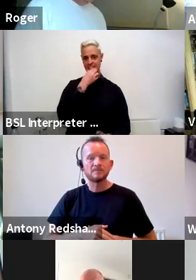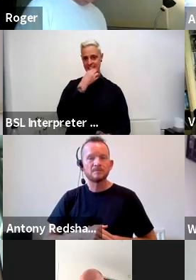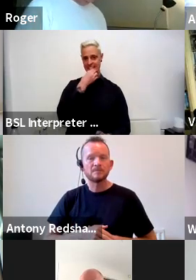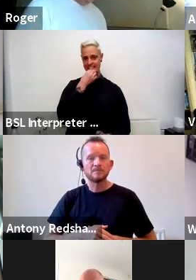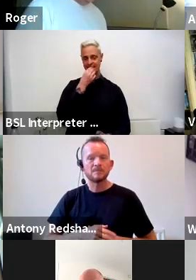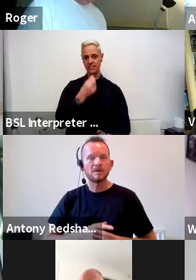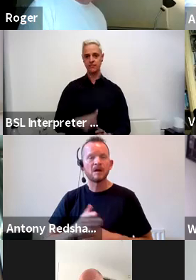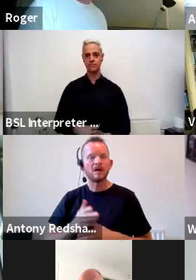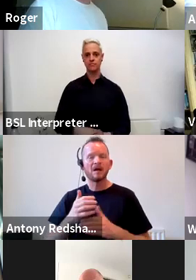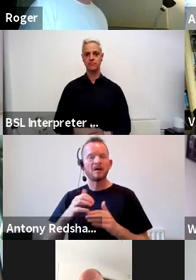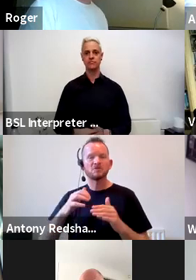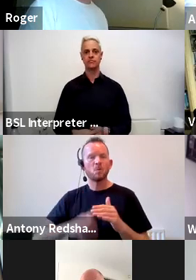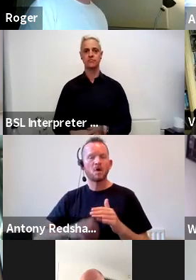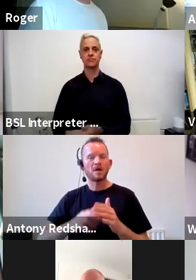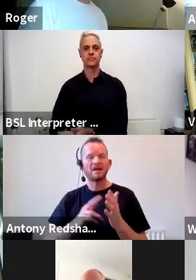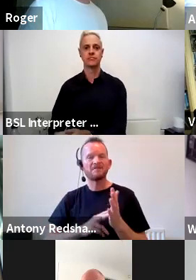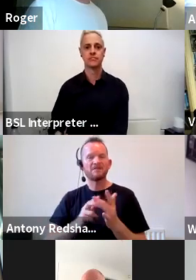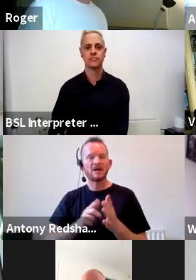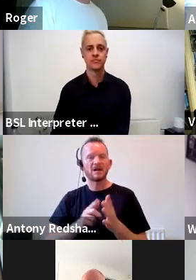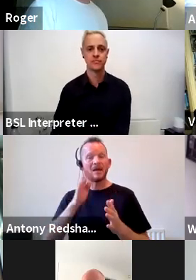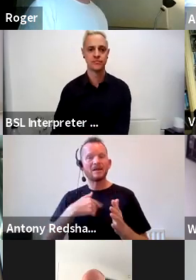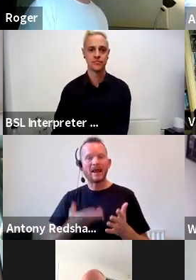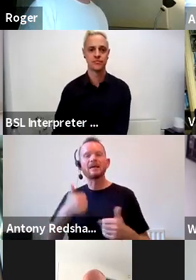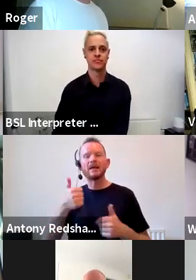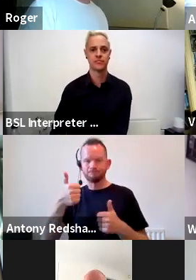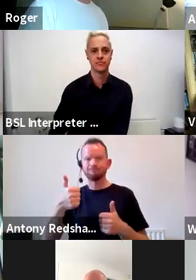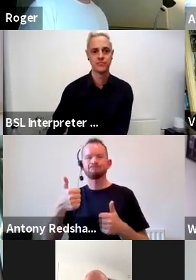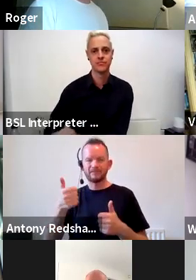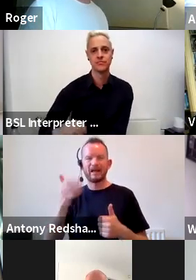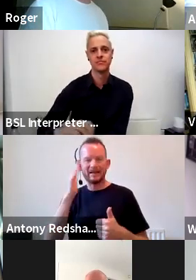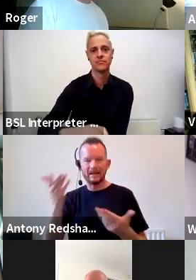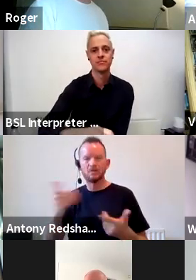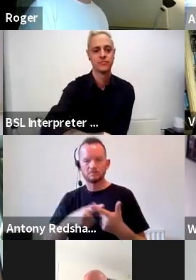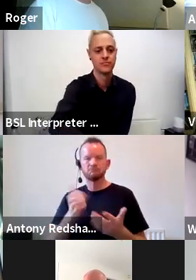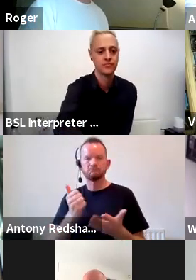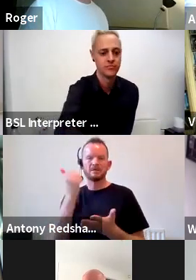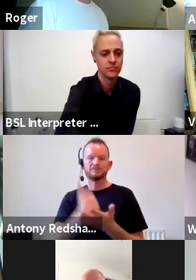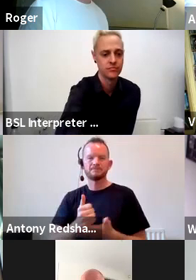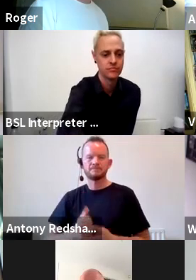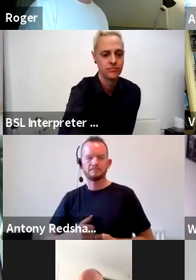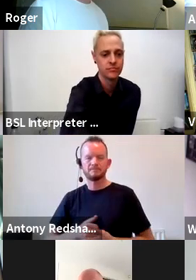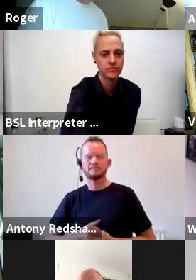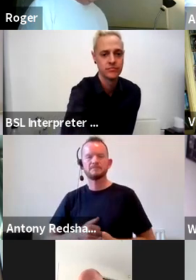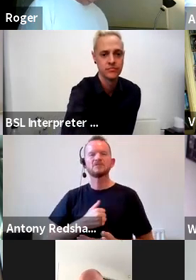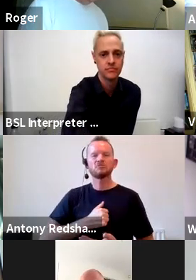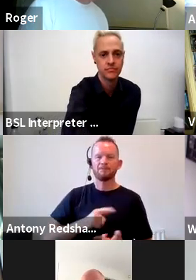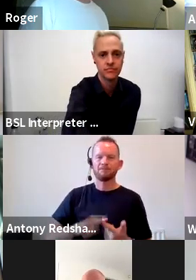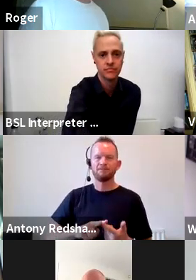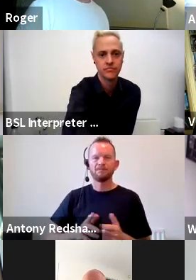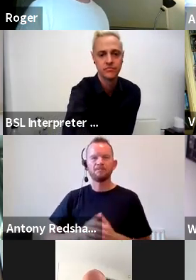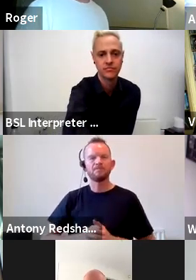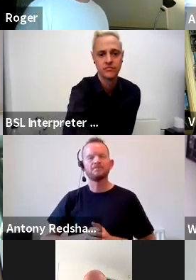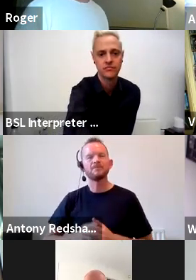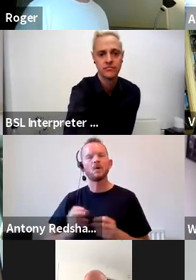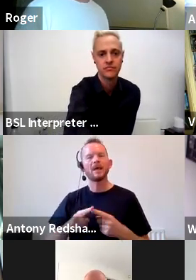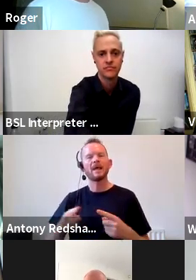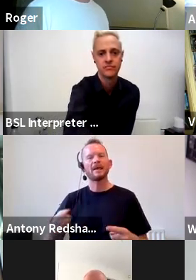It's not, it's not working, I don't think Vivian. Can you hear me now. Oh yeah, yeah. Brilliant. Yeah, sorry about that.